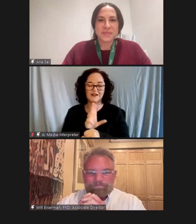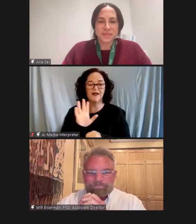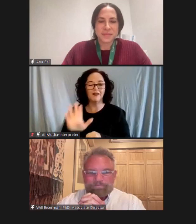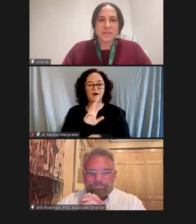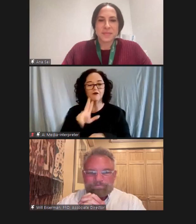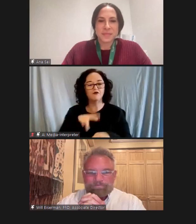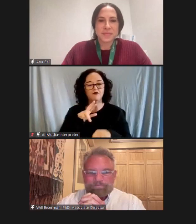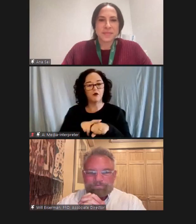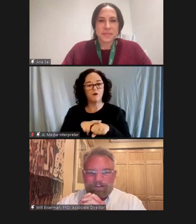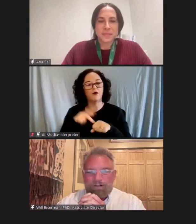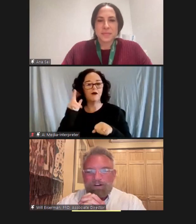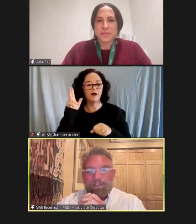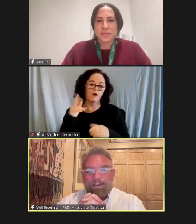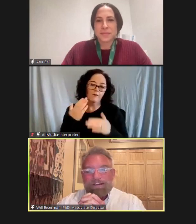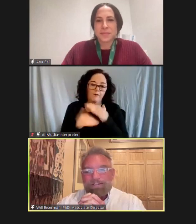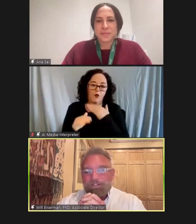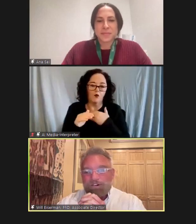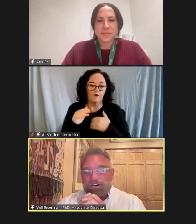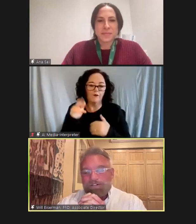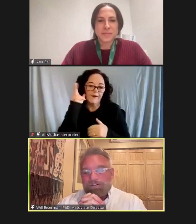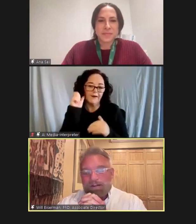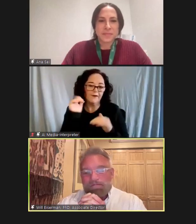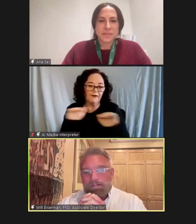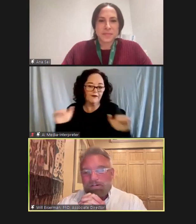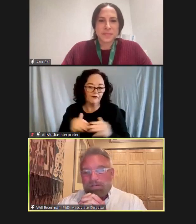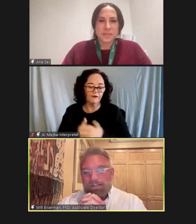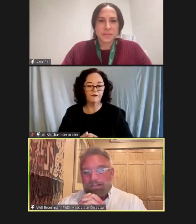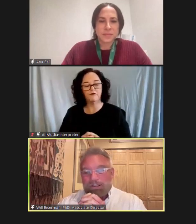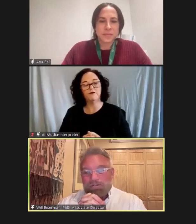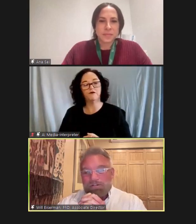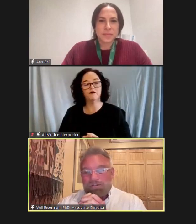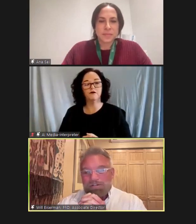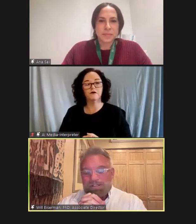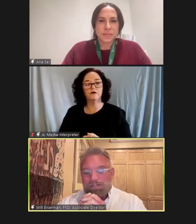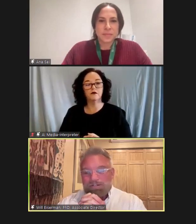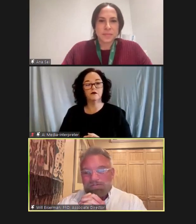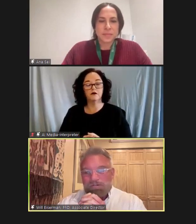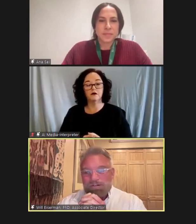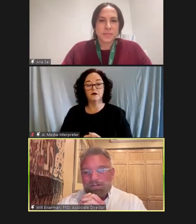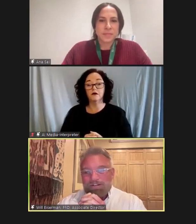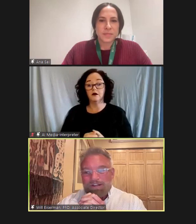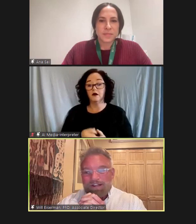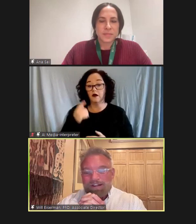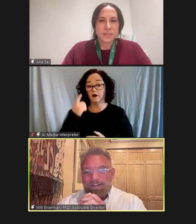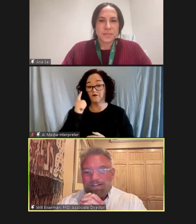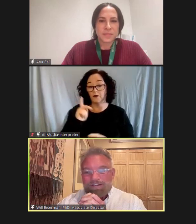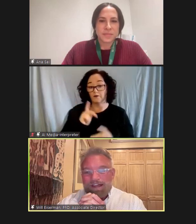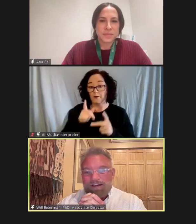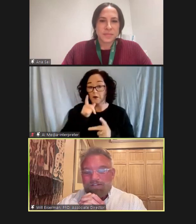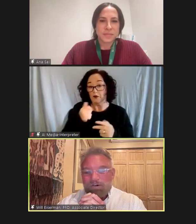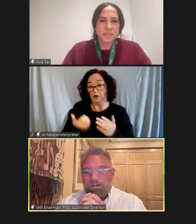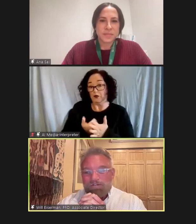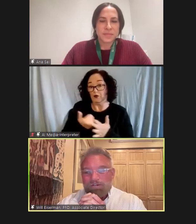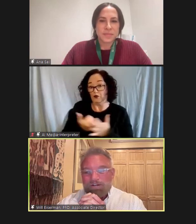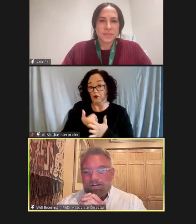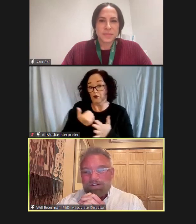correct oh I think for people who are